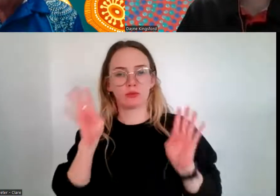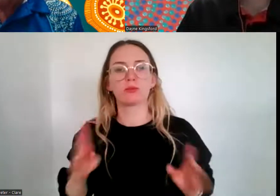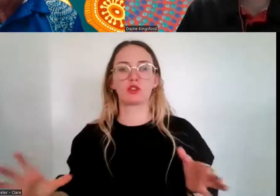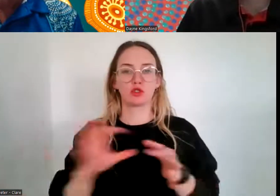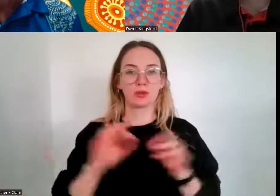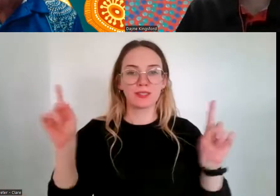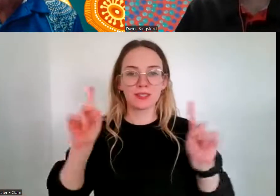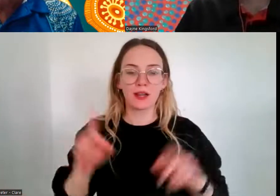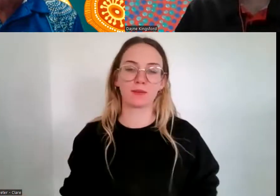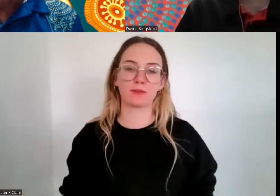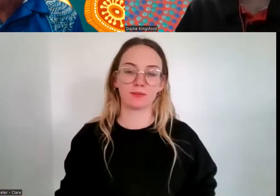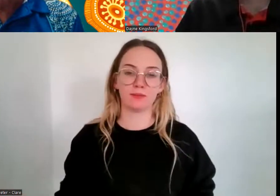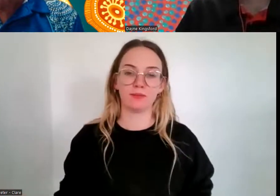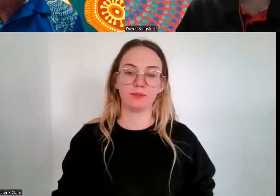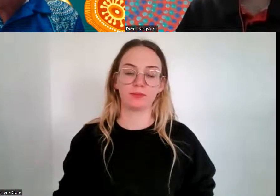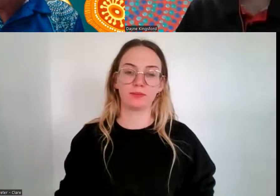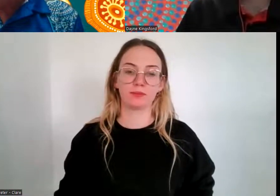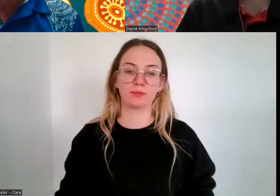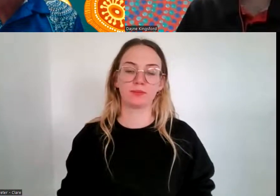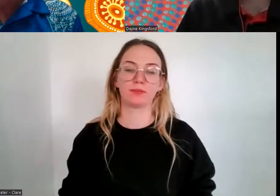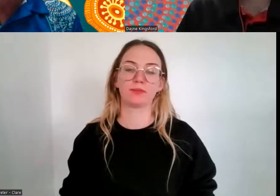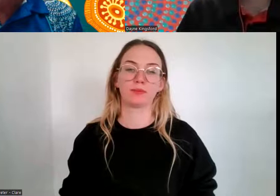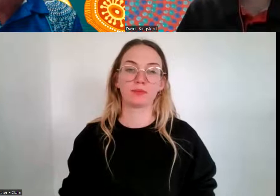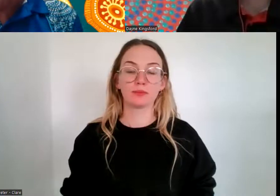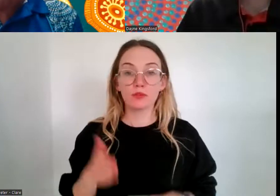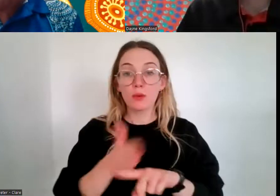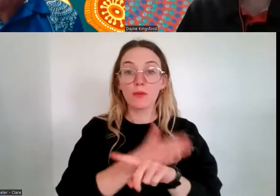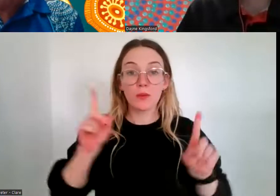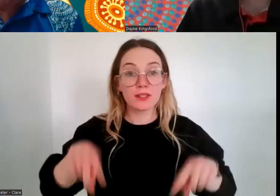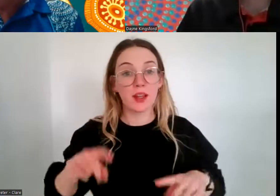Before we begin, I will just give a brief summary of the webinar today.